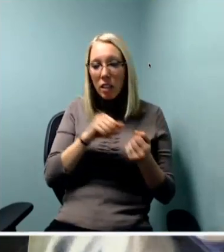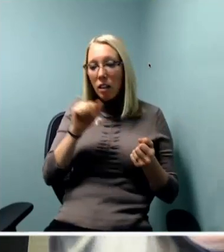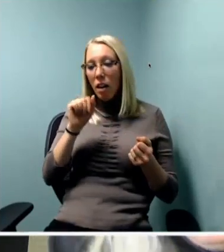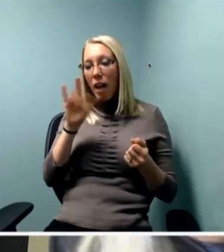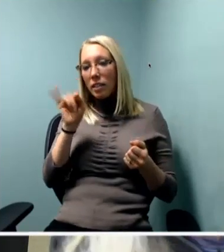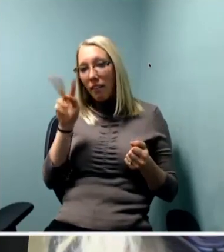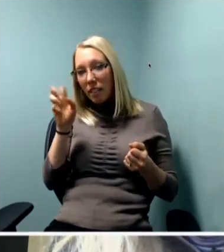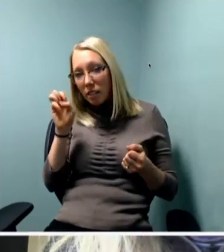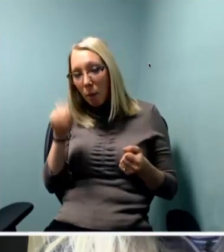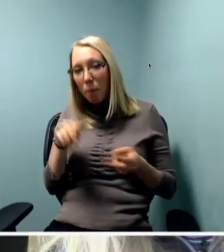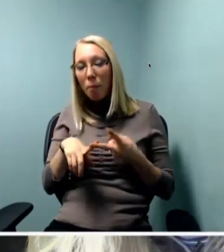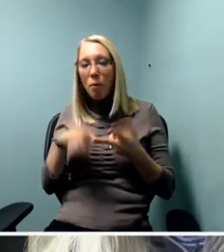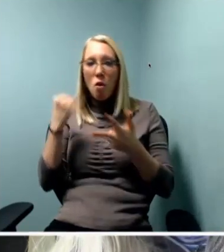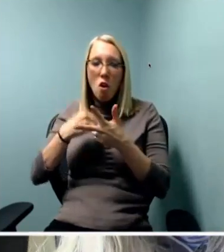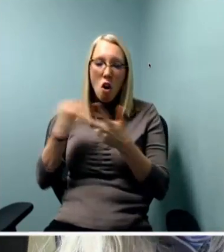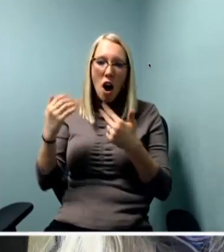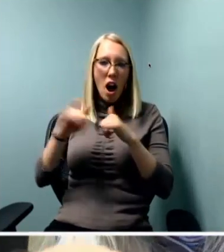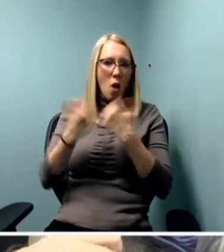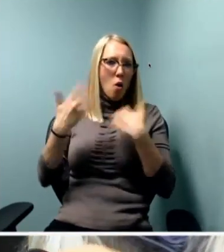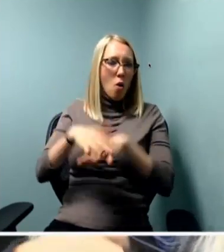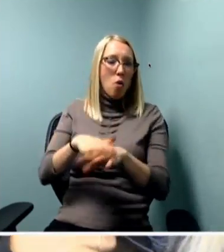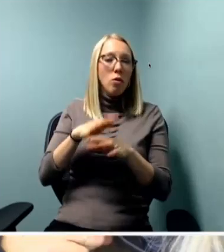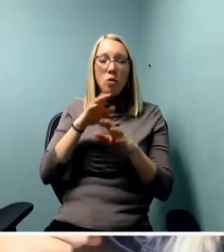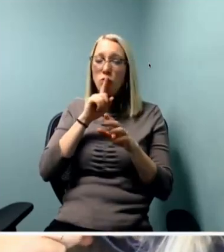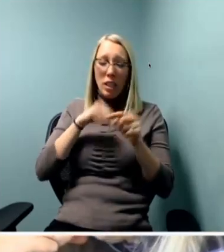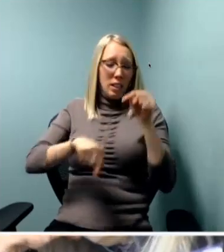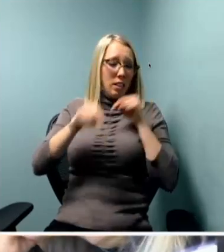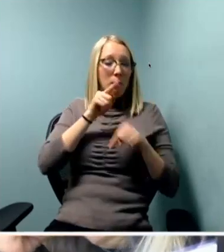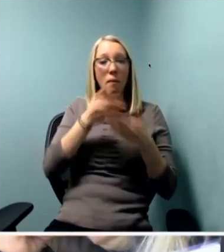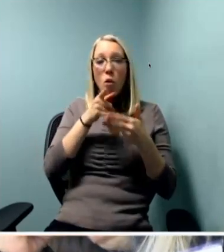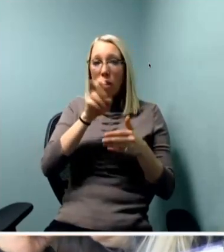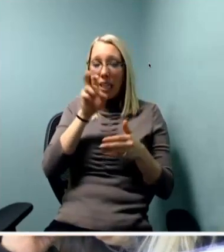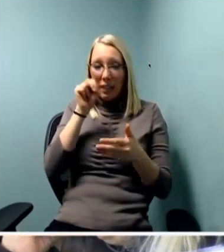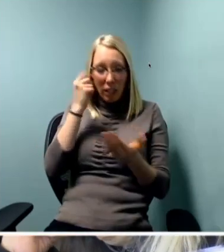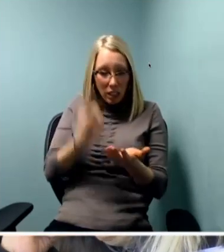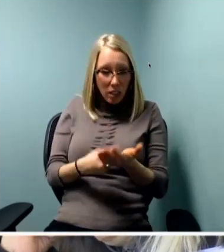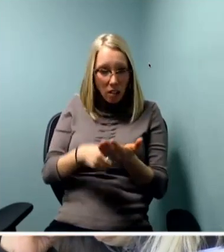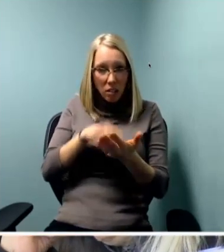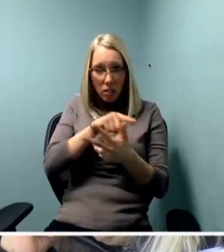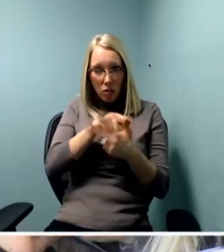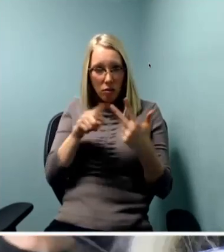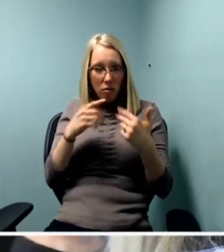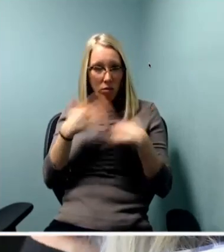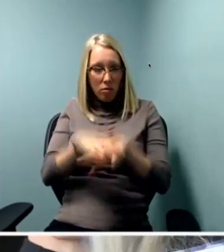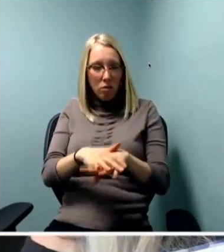is that before you even get to that question, what opportunities has the parent had